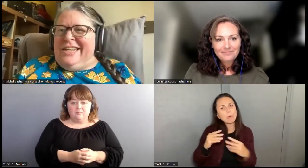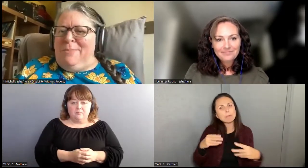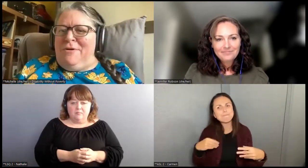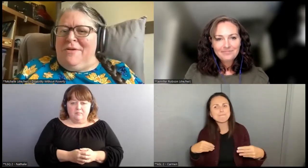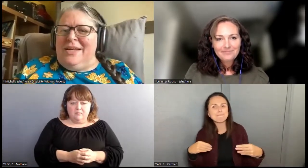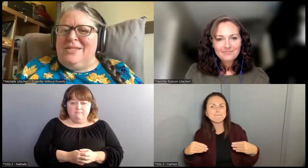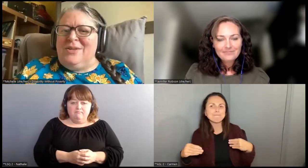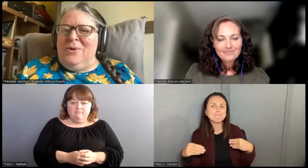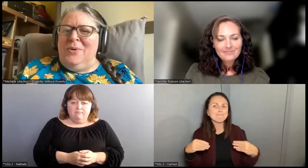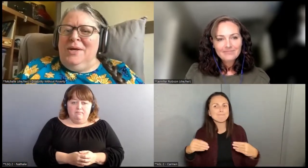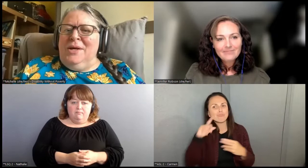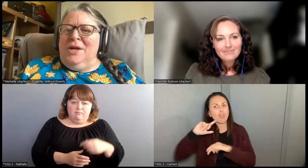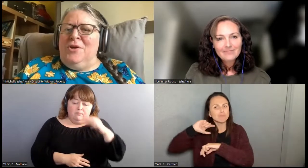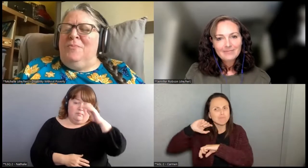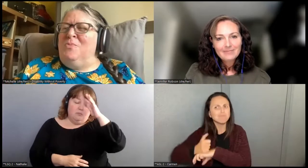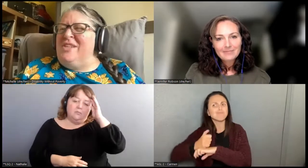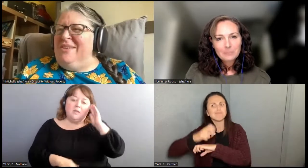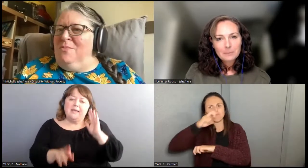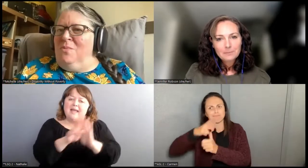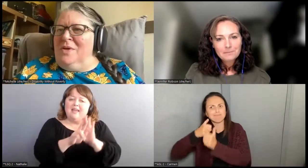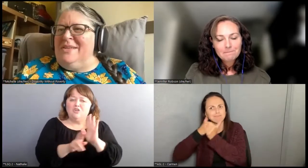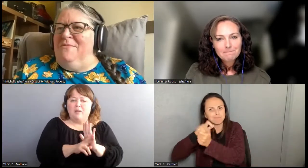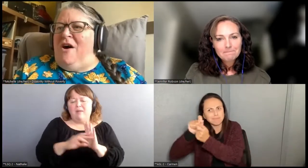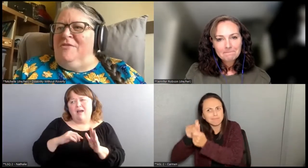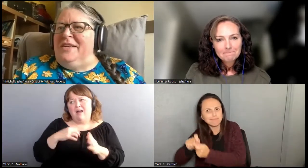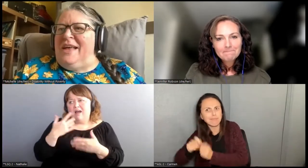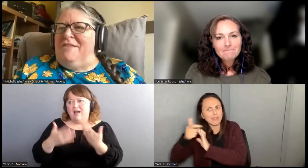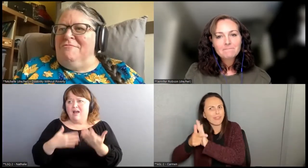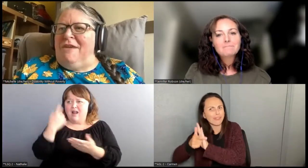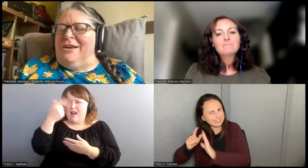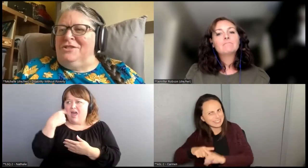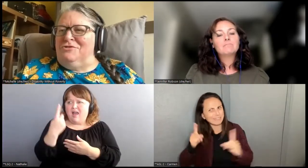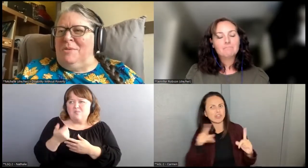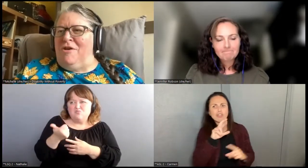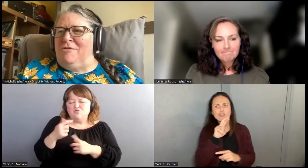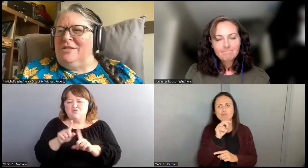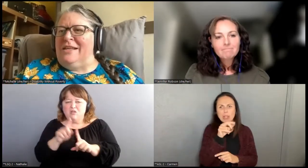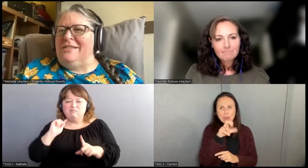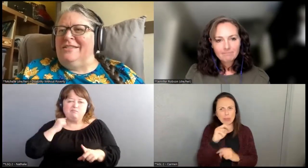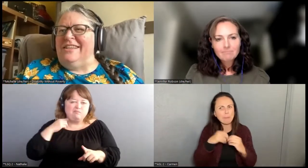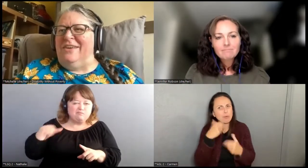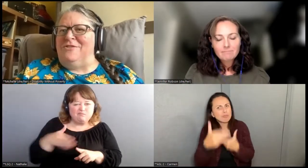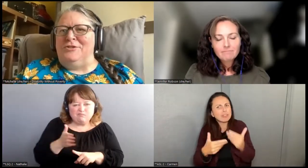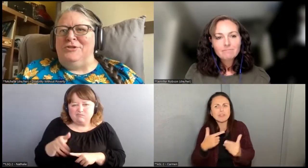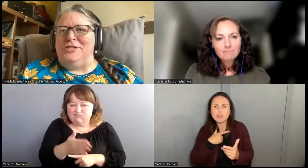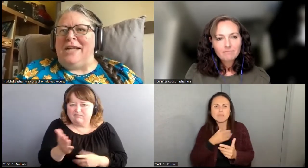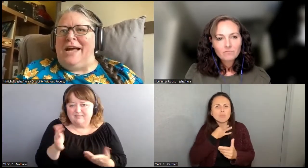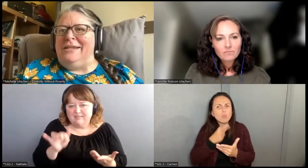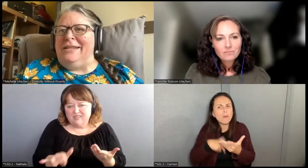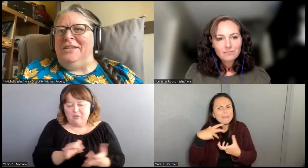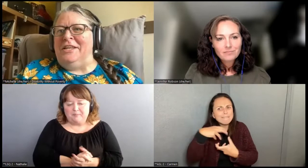SLIPPERY. SO YOU KNOW, WHAT'S INVOLVED IN THAT REGULATORY PROCESS. GIVE US AN UNDERSTANDING